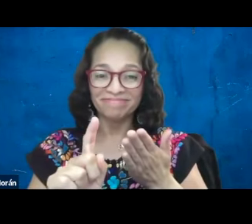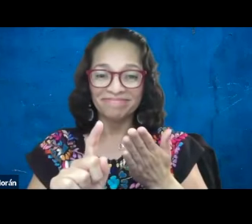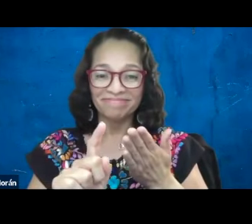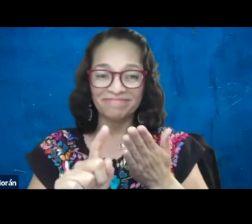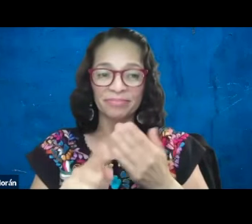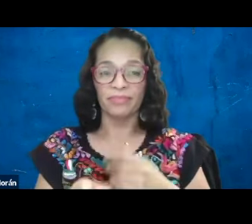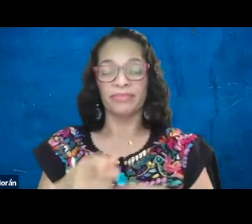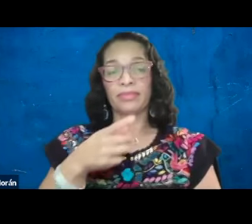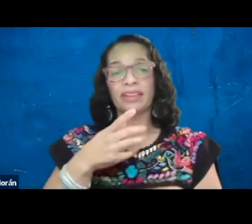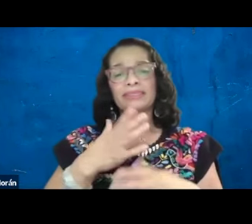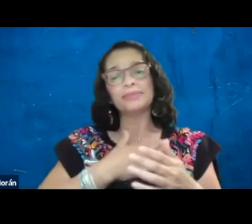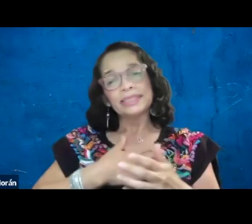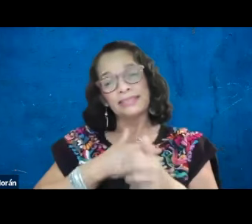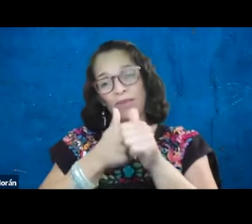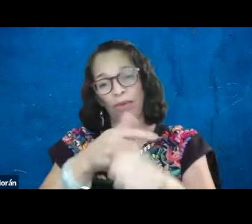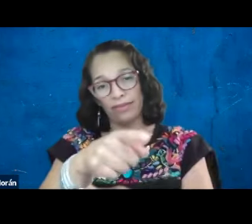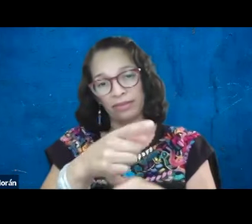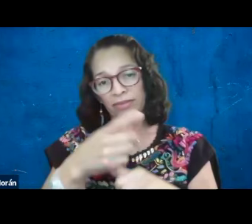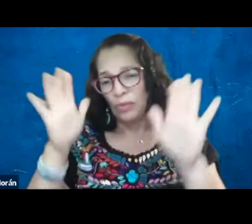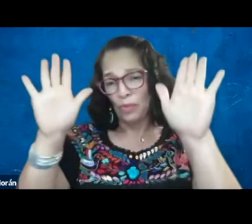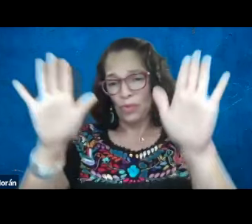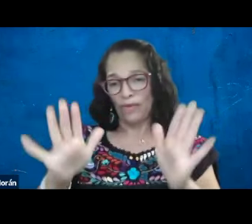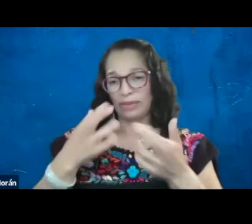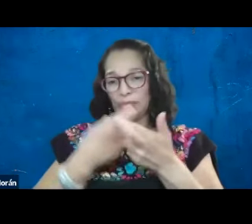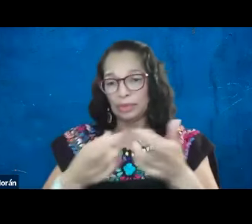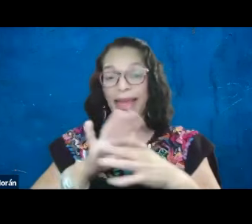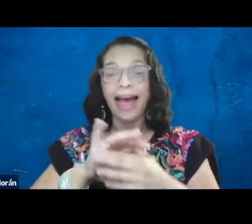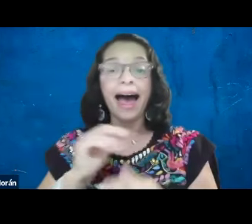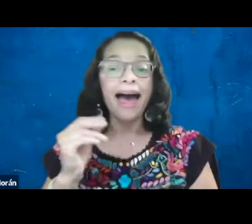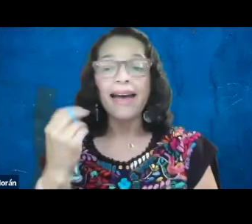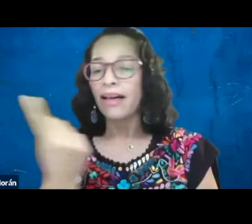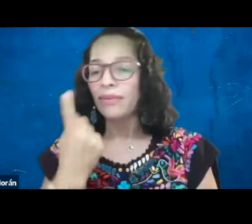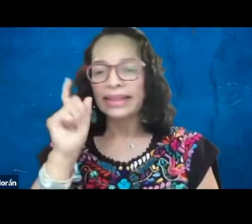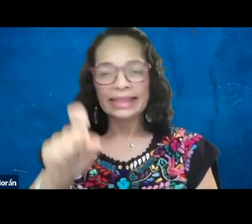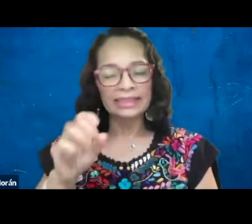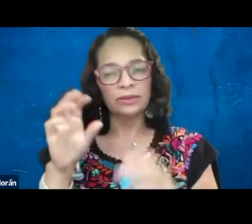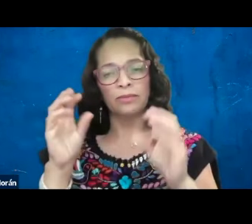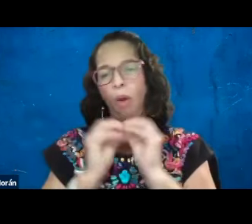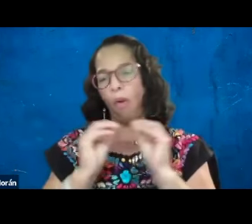it shows everything that is happening that week. Please go ahead and follow them. They're a wonderful